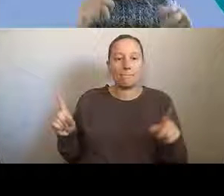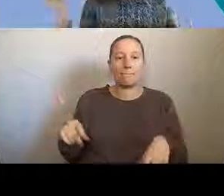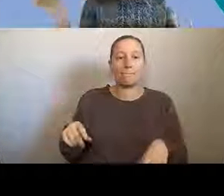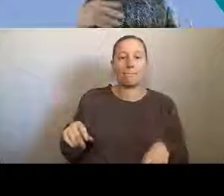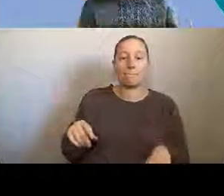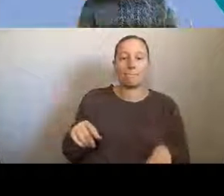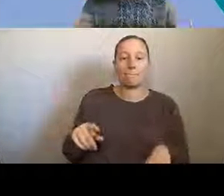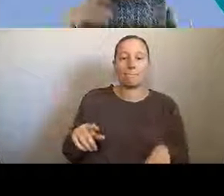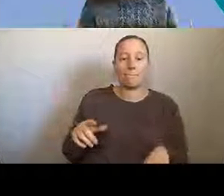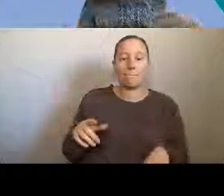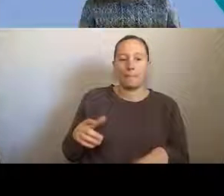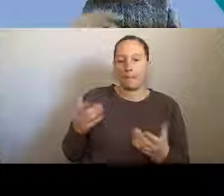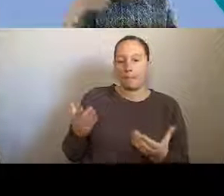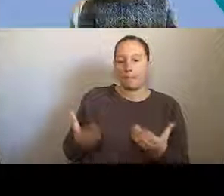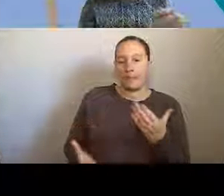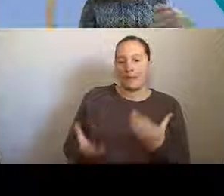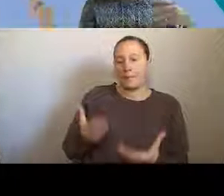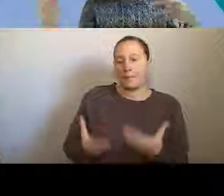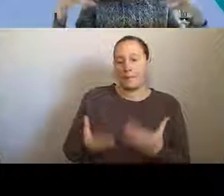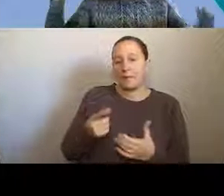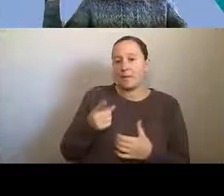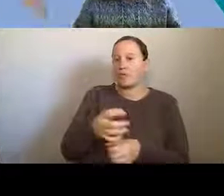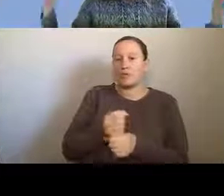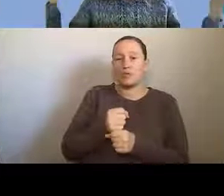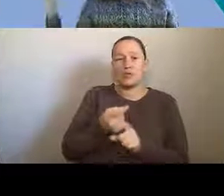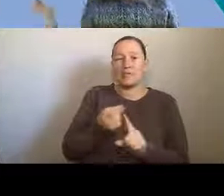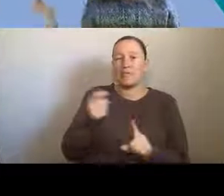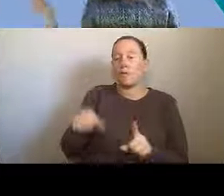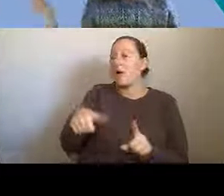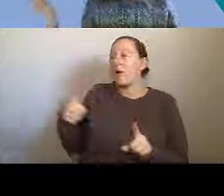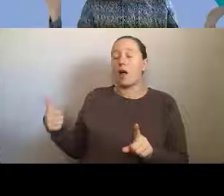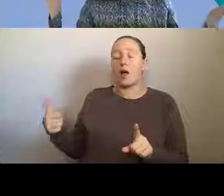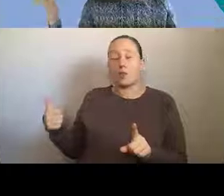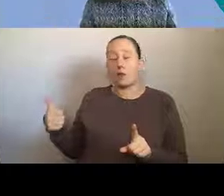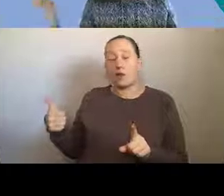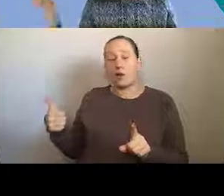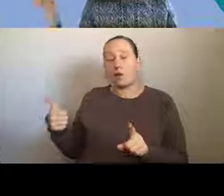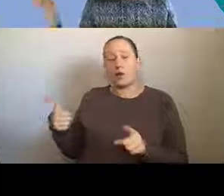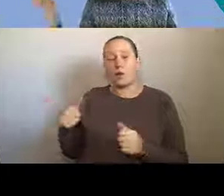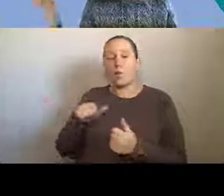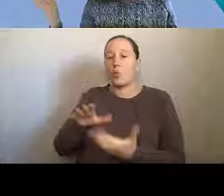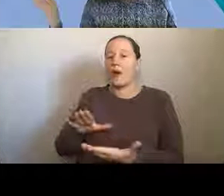and you may get it from a different source, that collected it for other reasons,